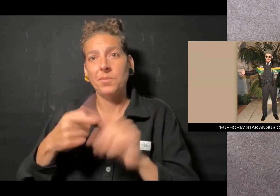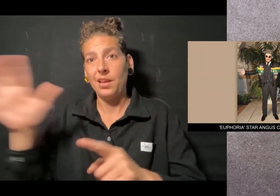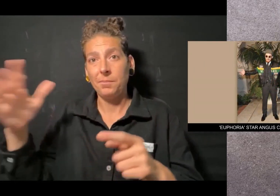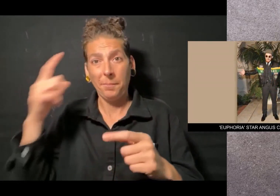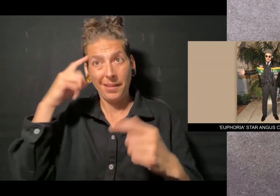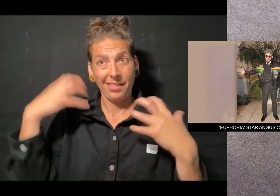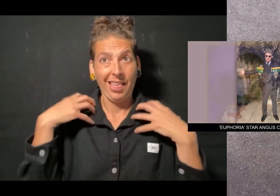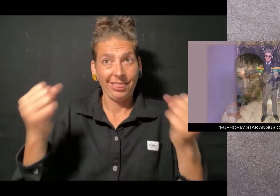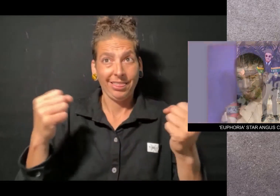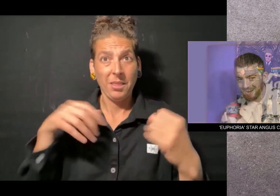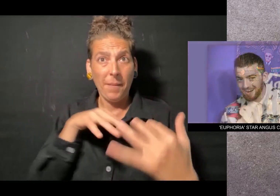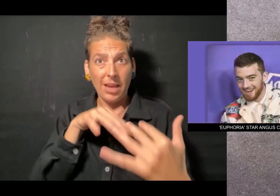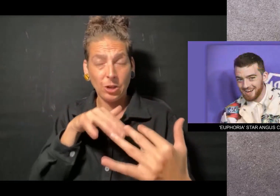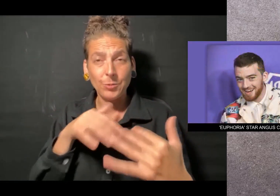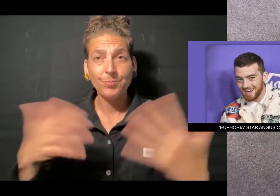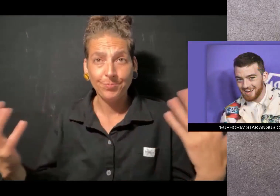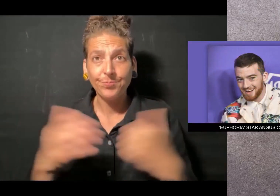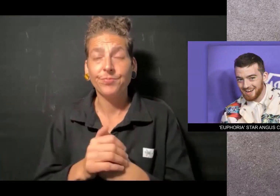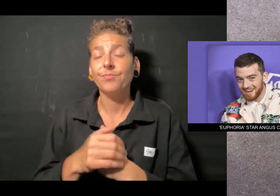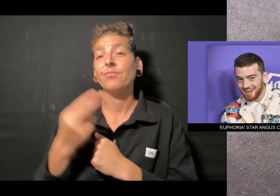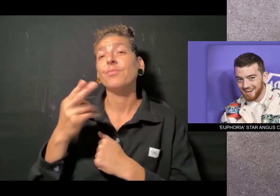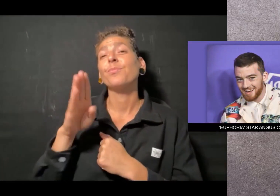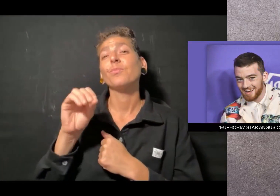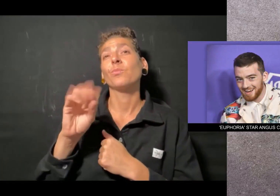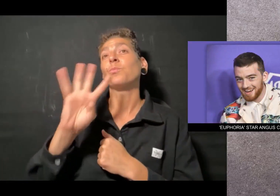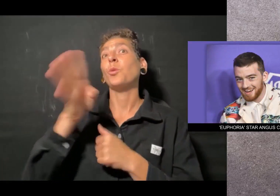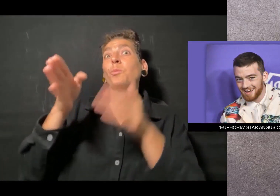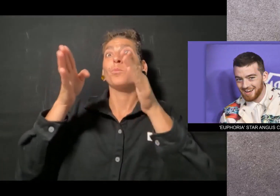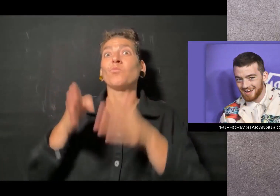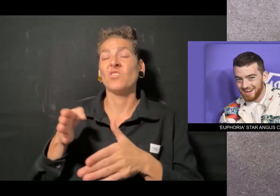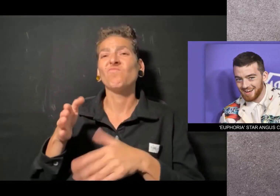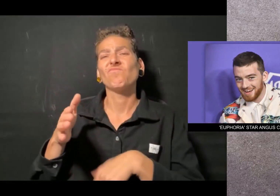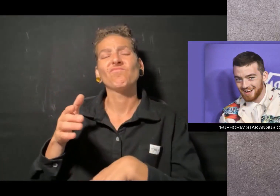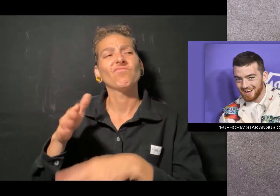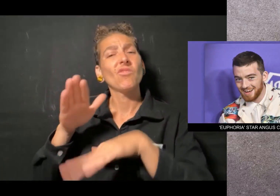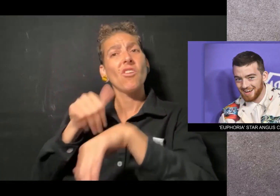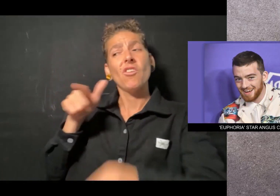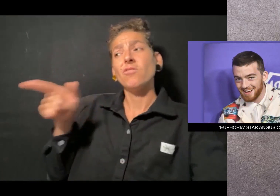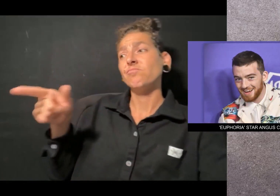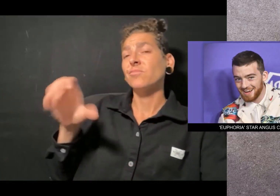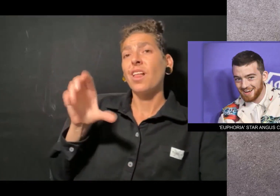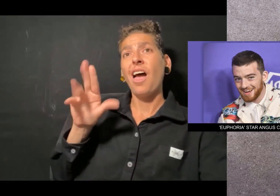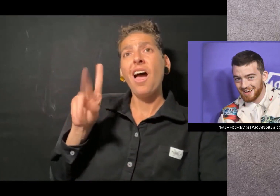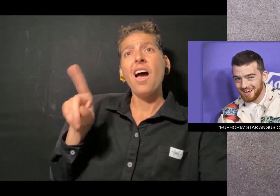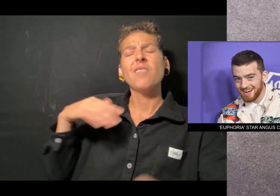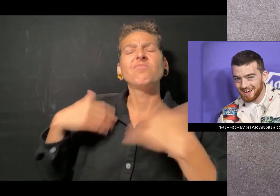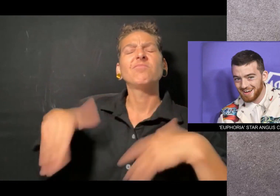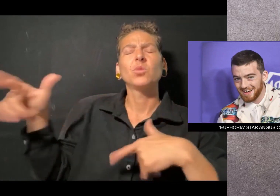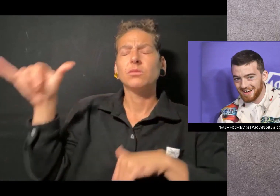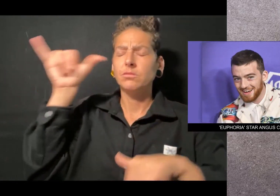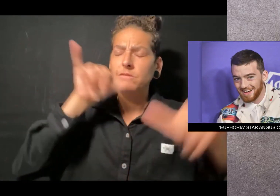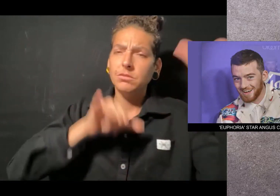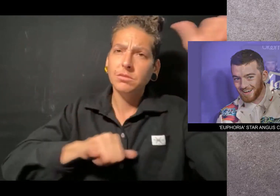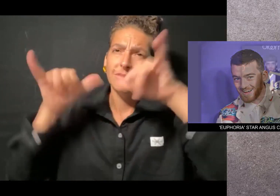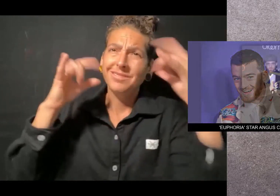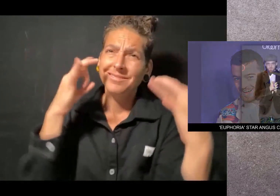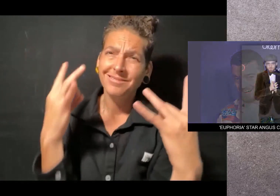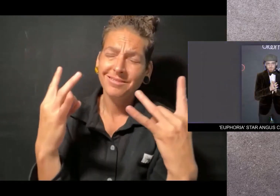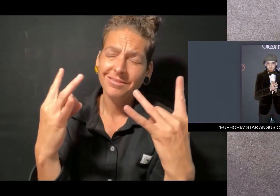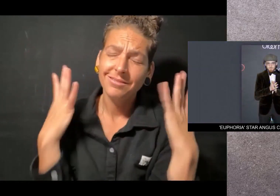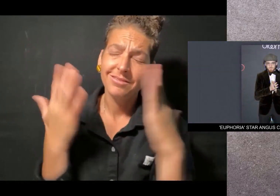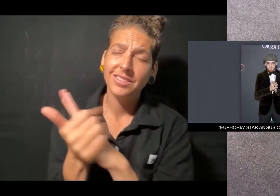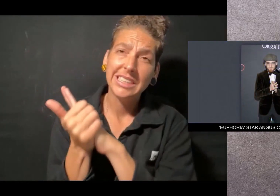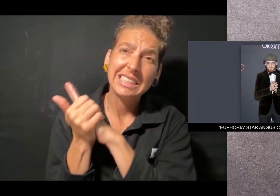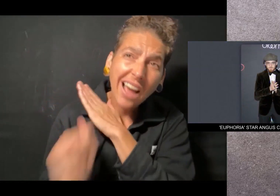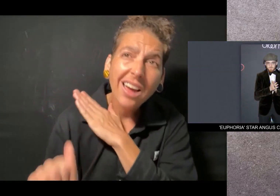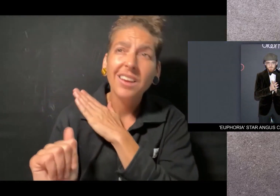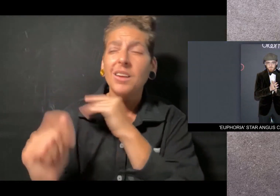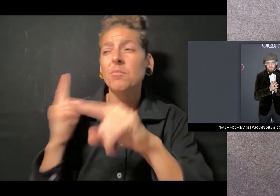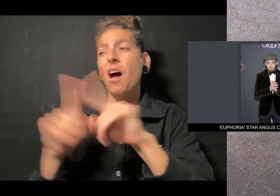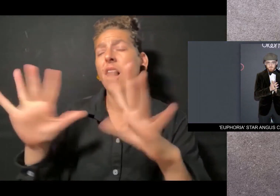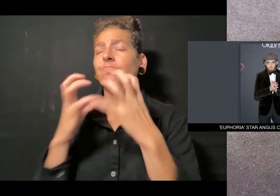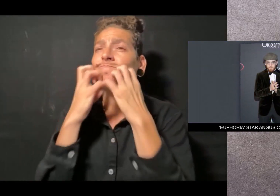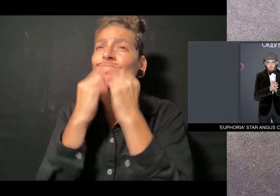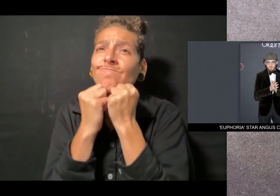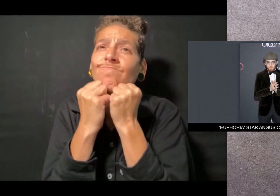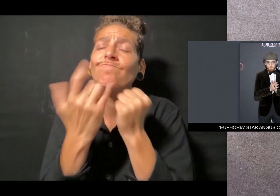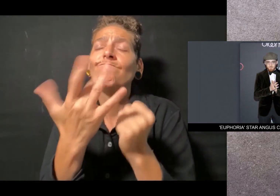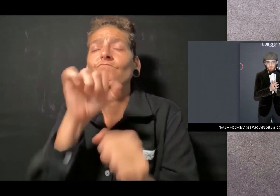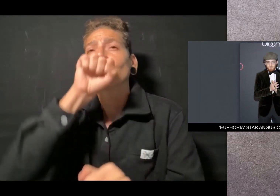with his mental health battles and HBO spokesperson called Cloud immensely talented and a beloved